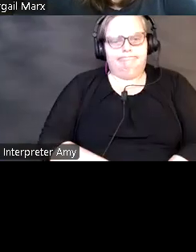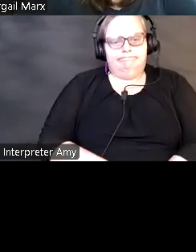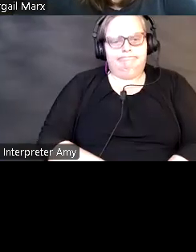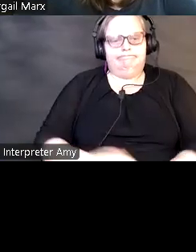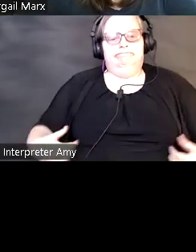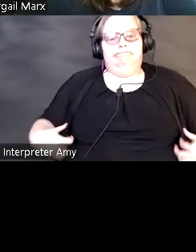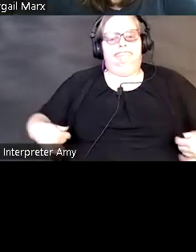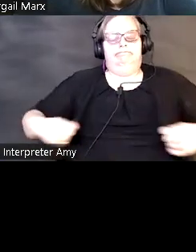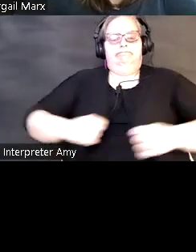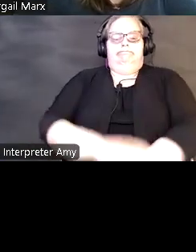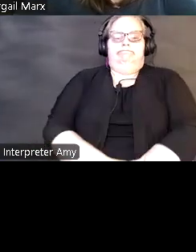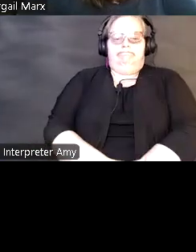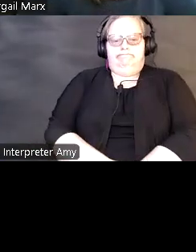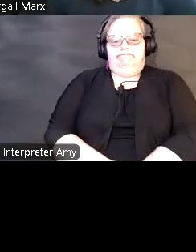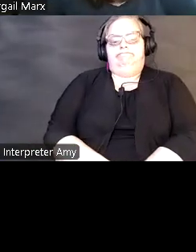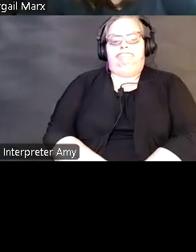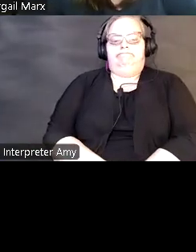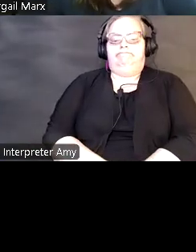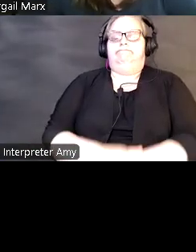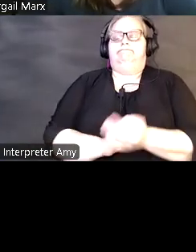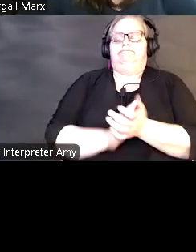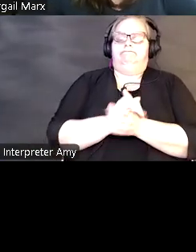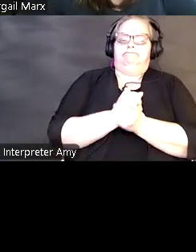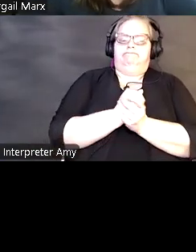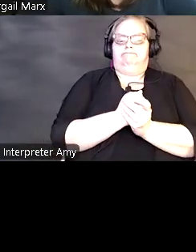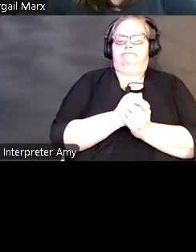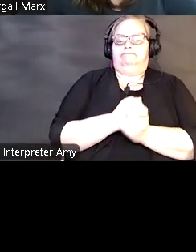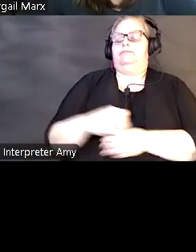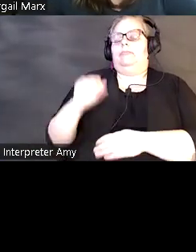You can go to the next slide. In addition to being a collaborative process,